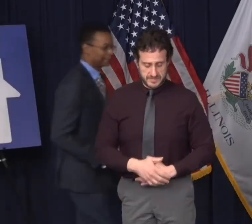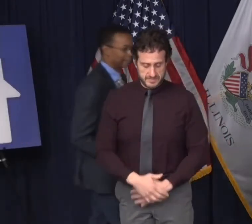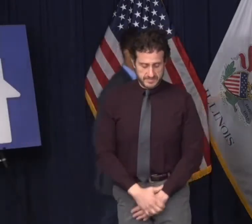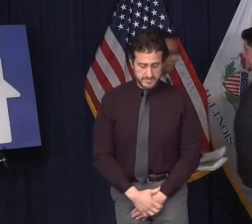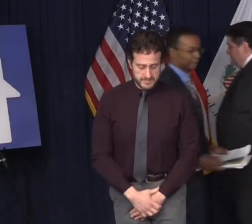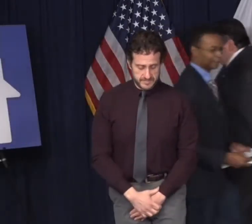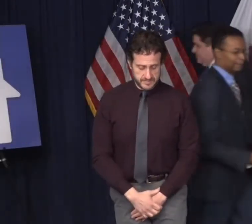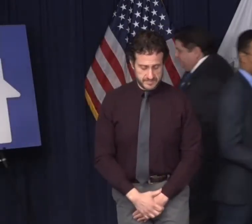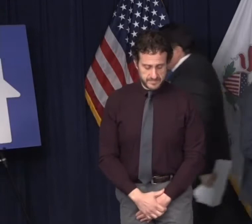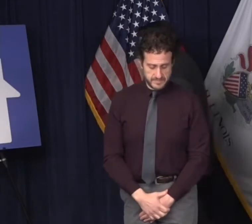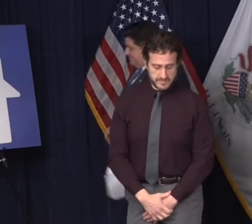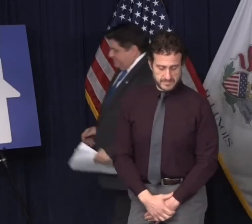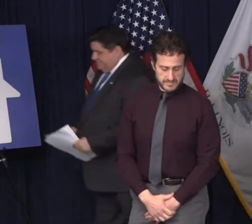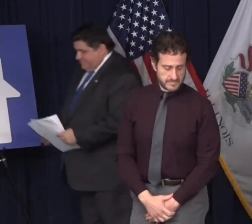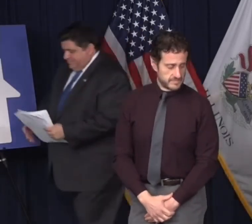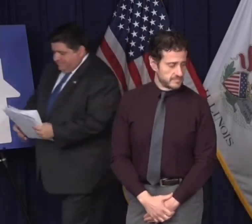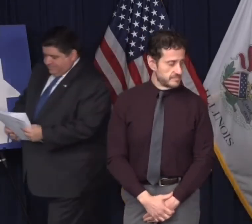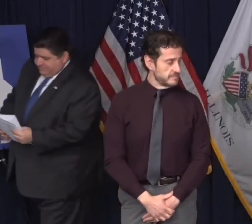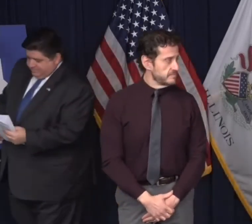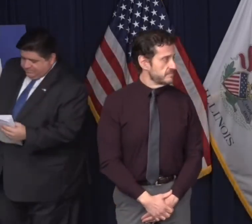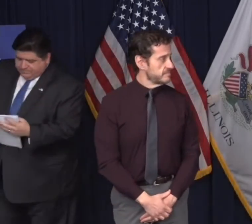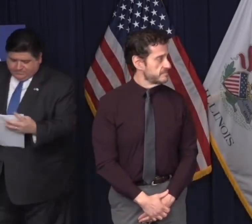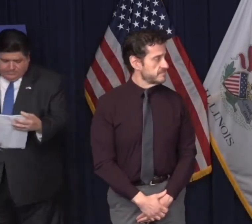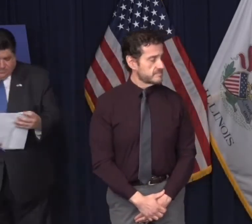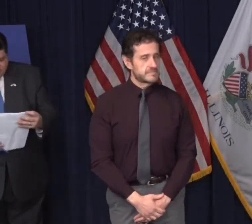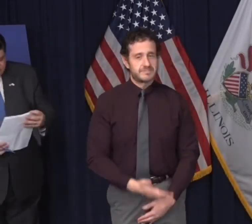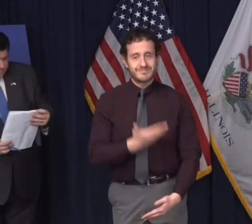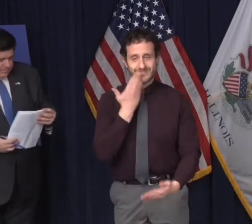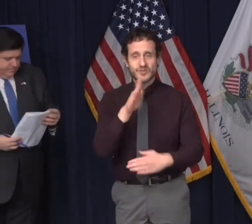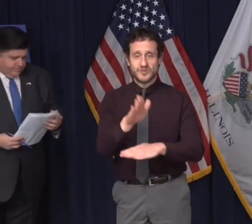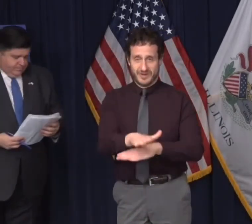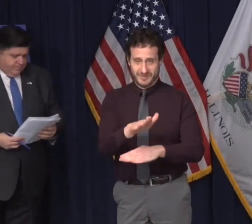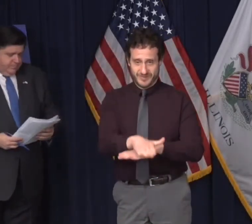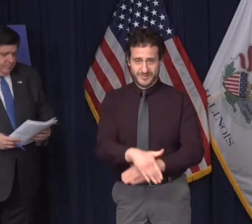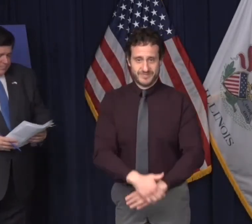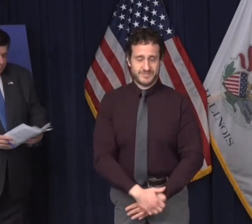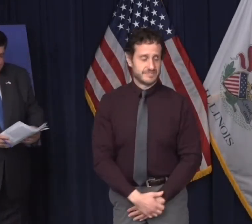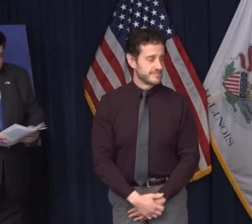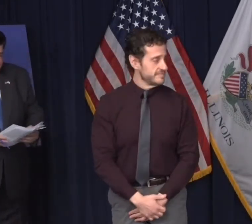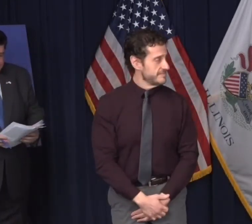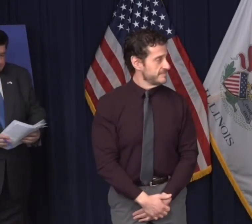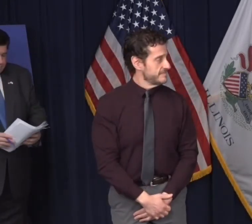TO DR. DUFFIS. DOCTOR?